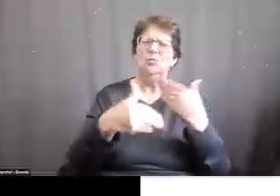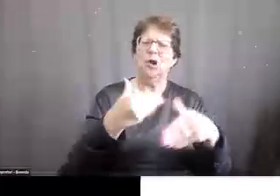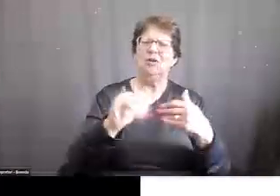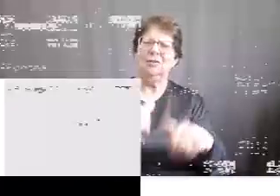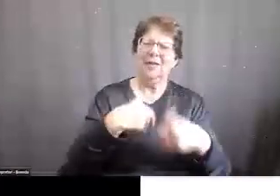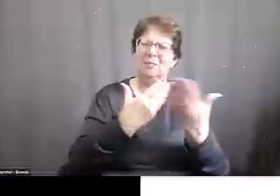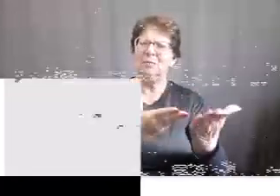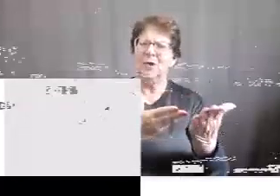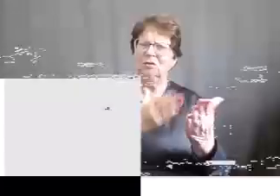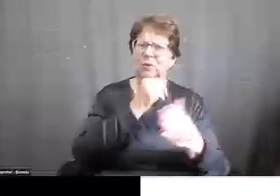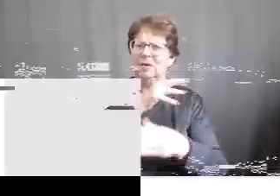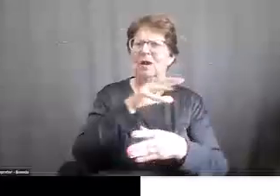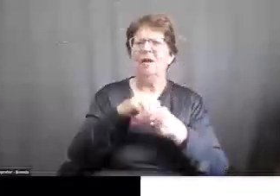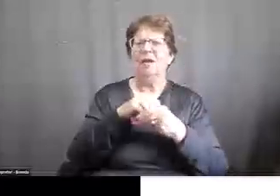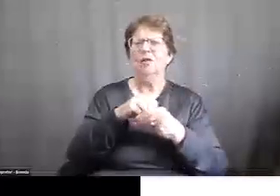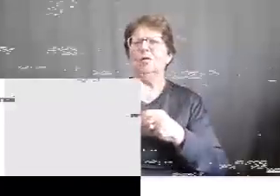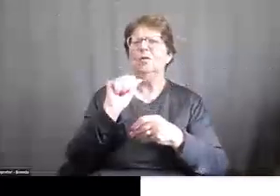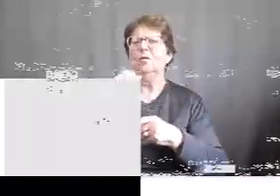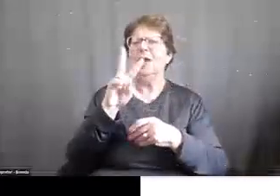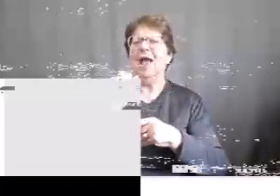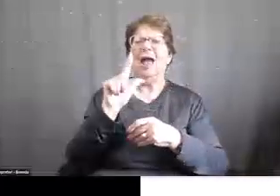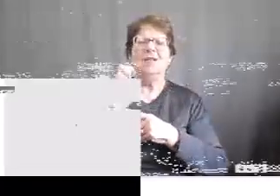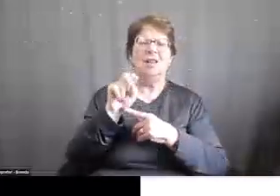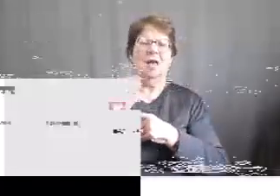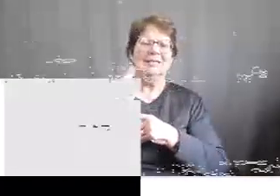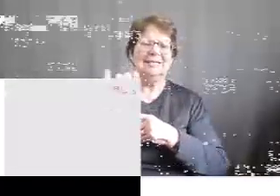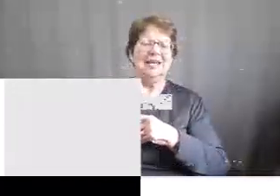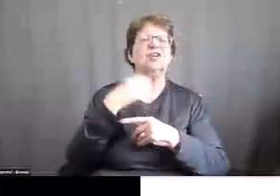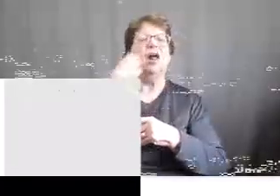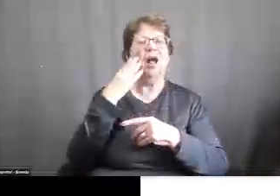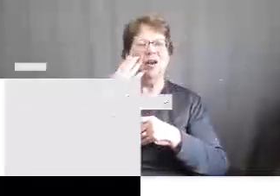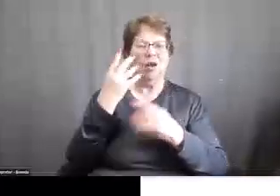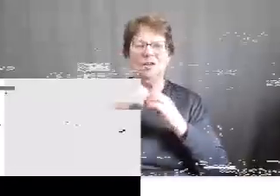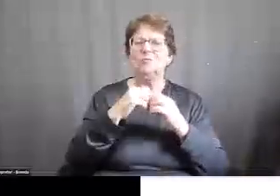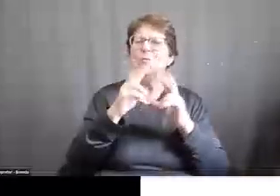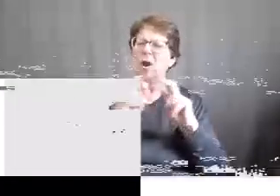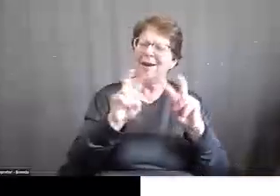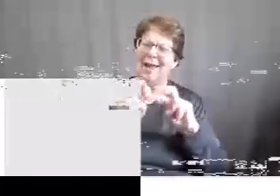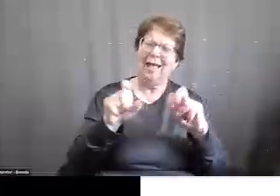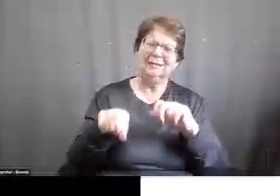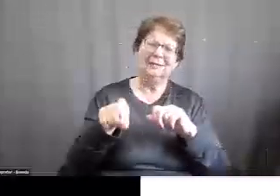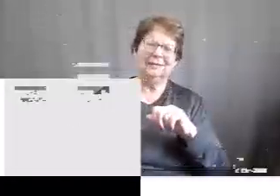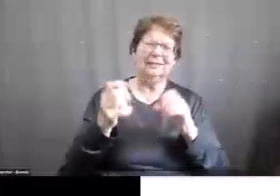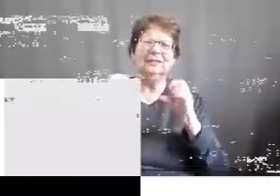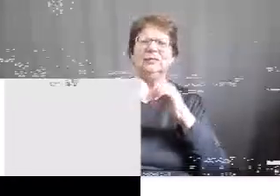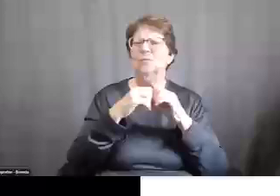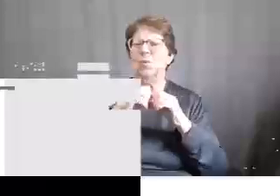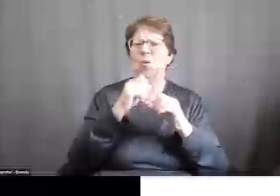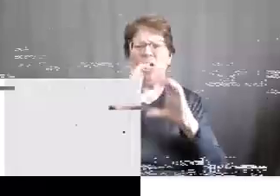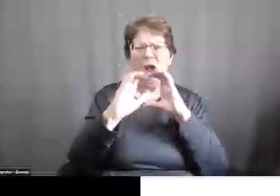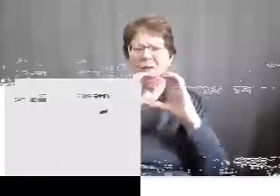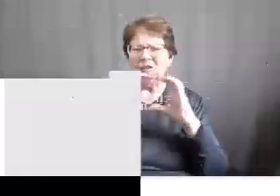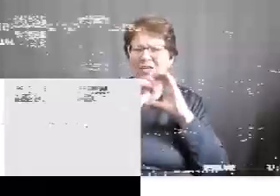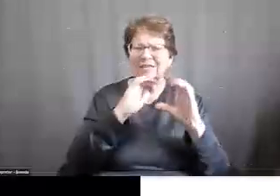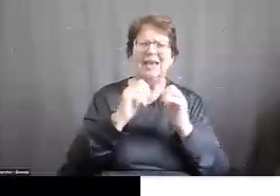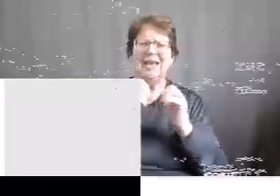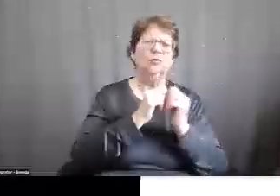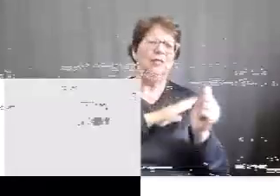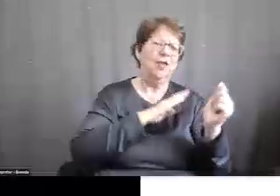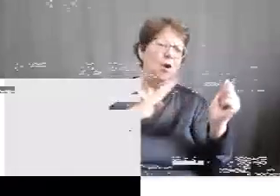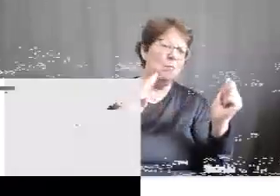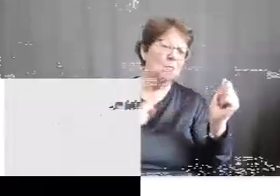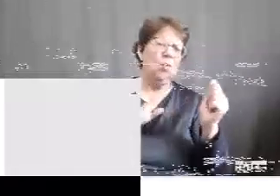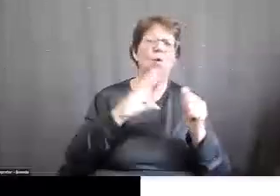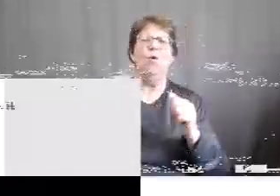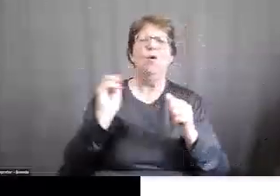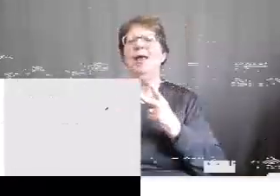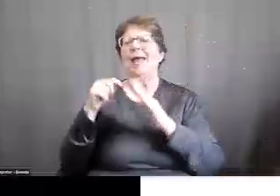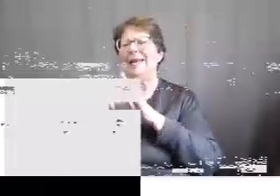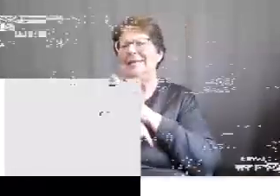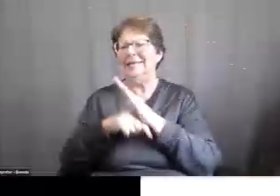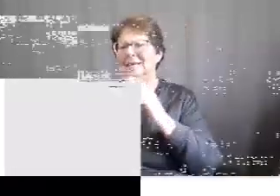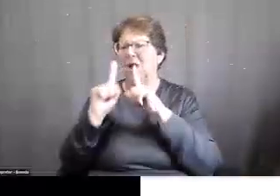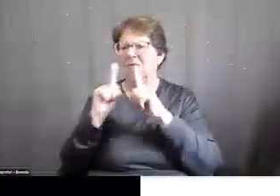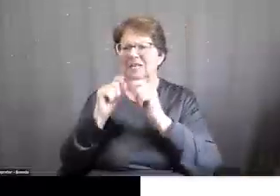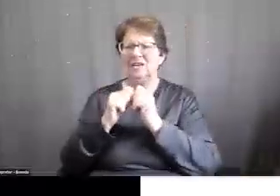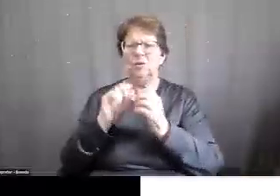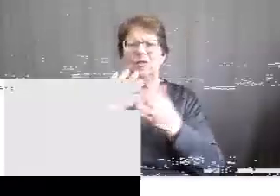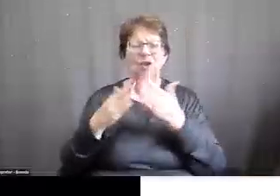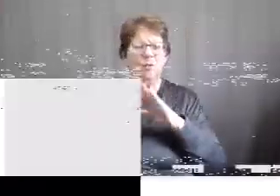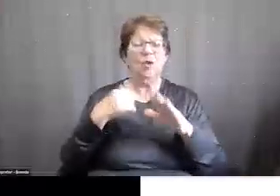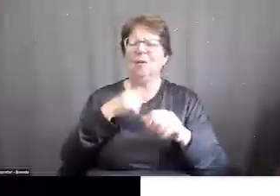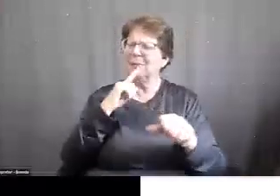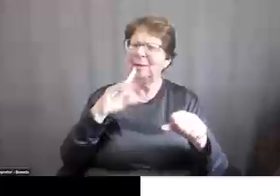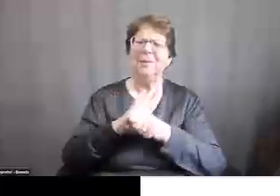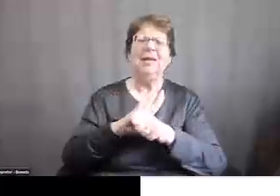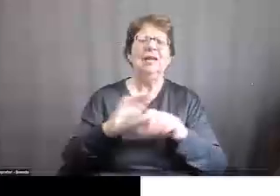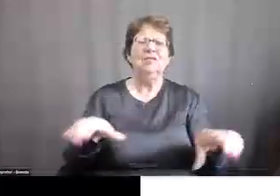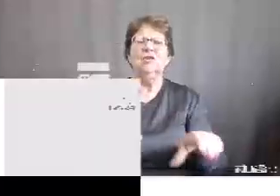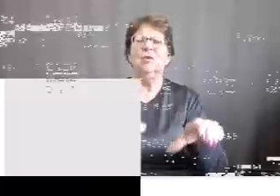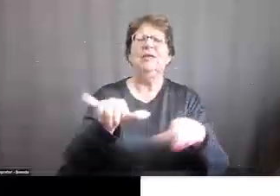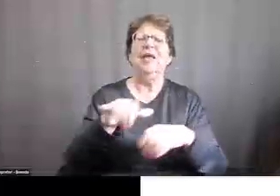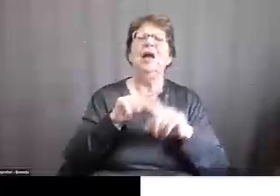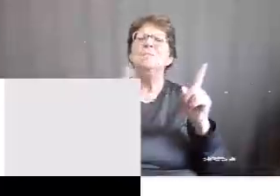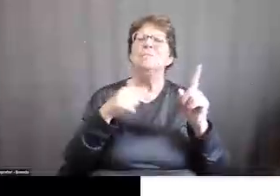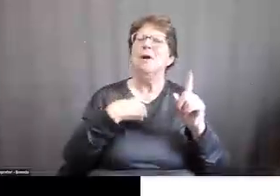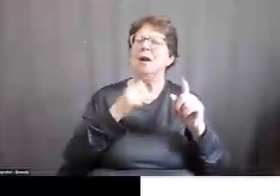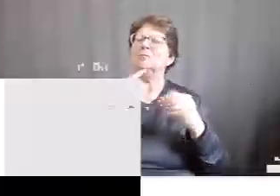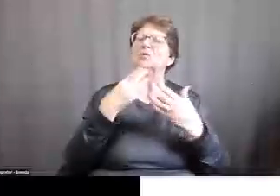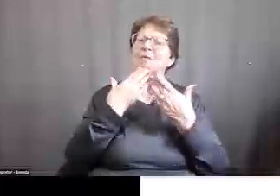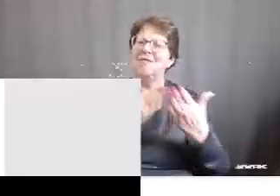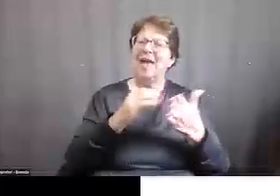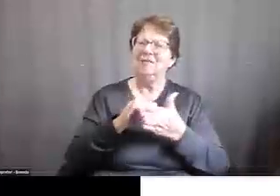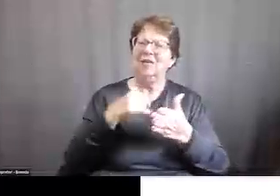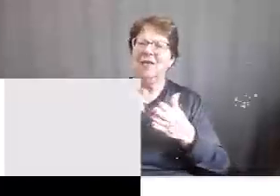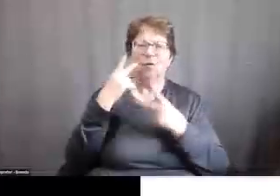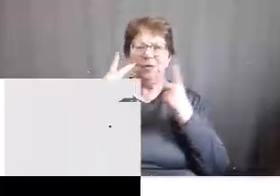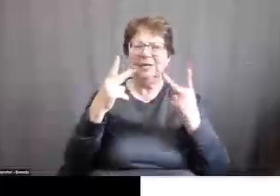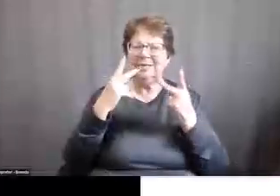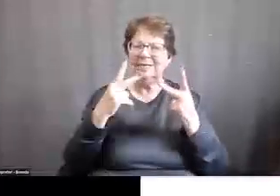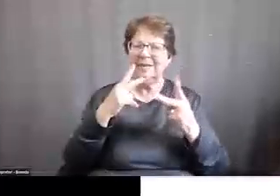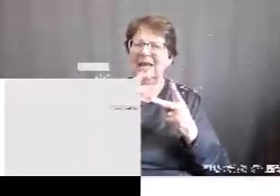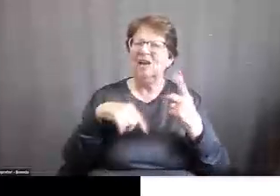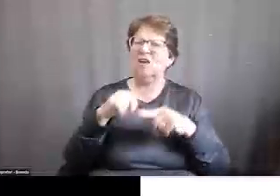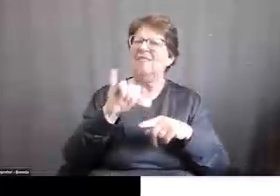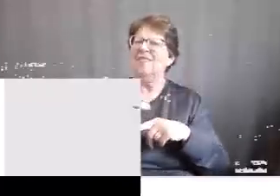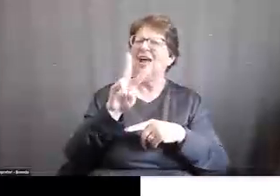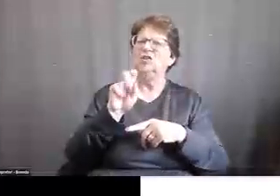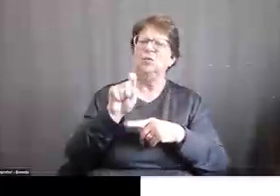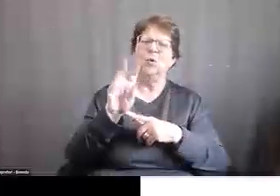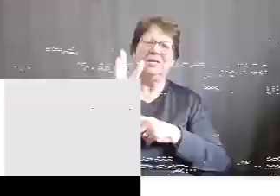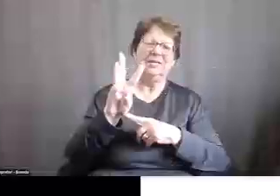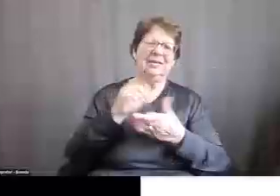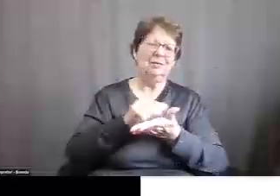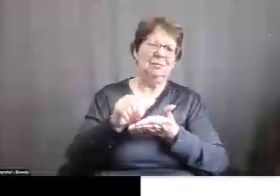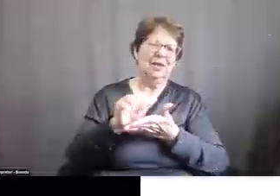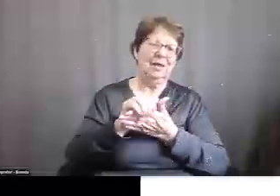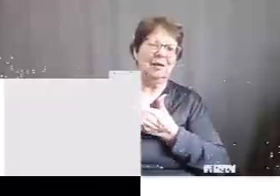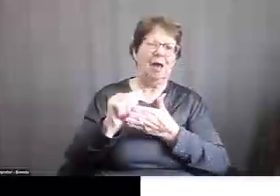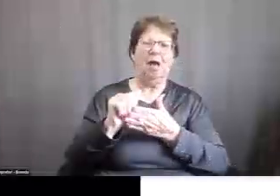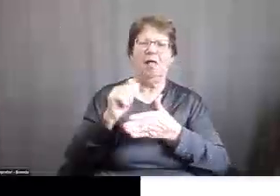Teresa Mosqueda: the Avalon Station. I do know that there's much more analysis needed, obviously many more conversations to have, both with the board and in deep conversation with the community, which I am very committed to doing. But I am so thankful that we're seeing around a $2.6 million cost savings for the West Seattle Light Rail project.